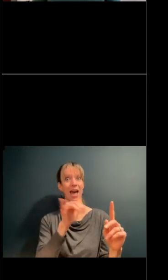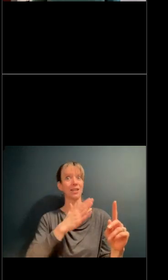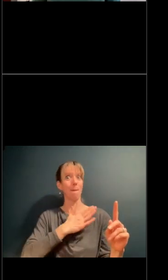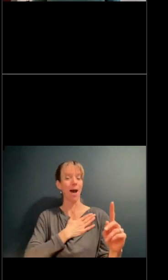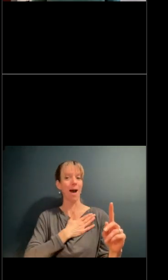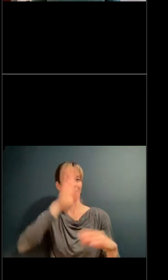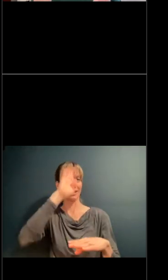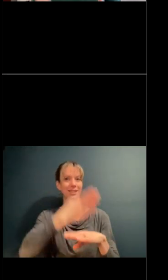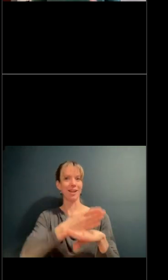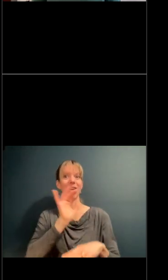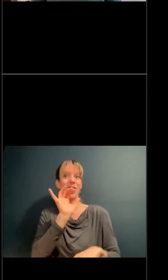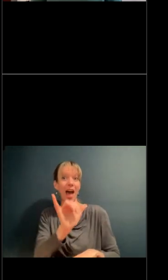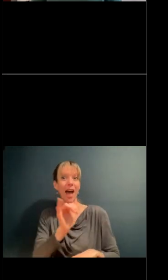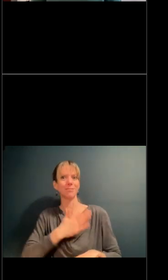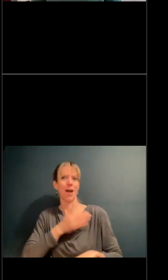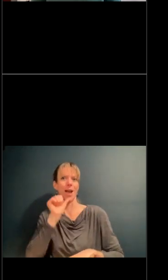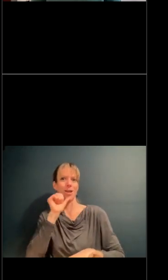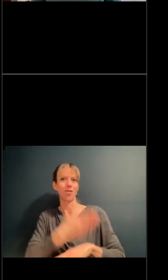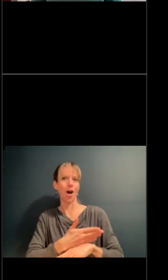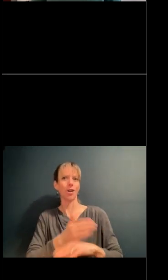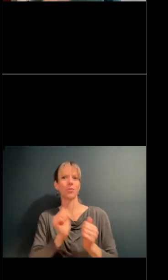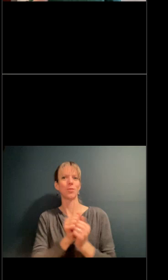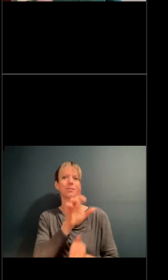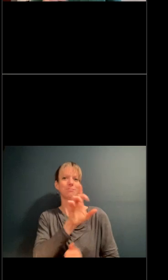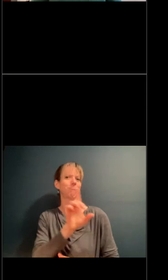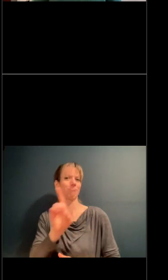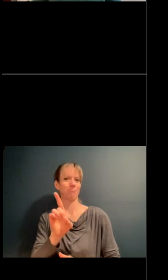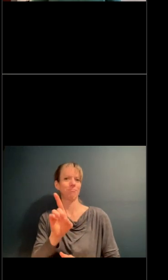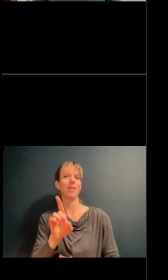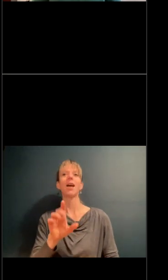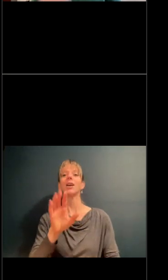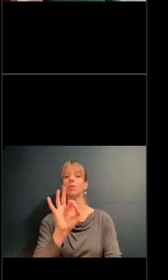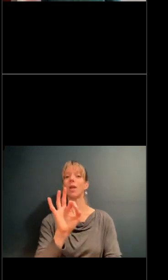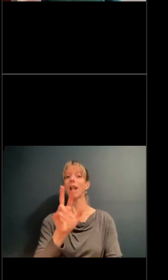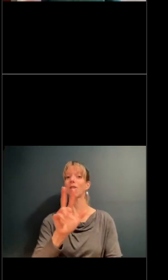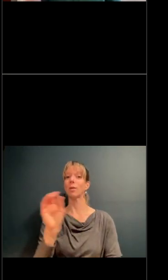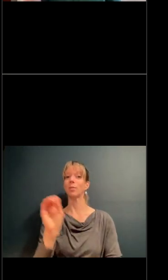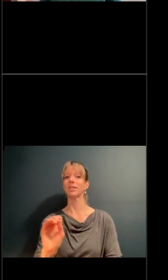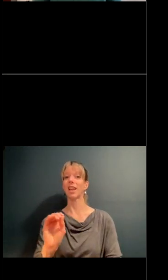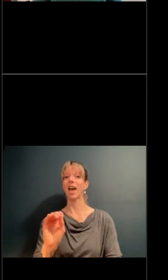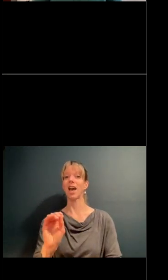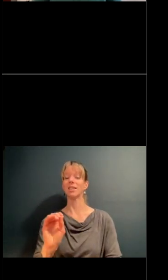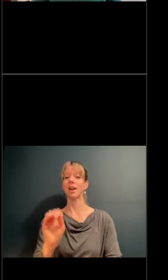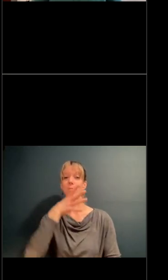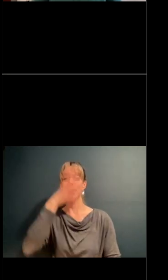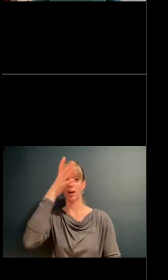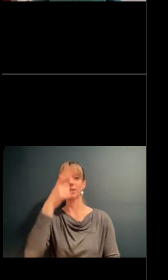daughter with developmental disabilities. 93% of parents said my child is happy,